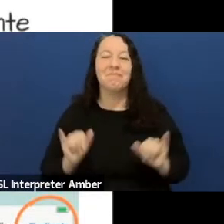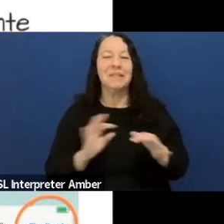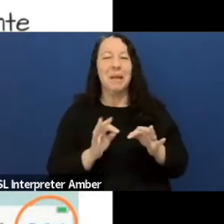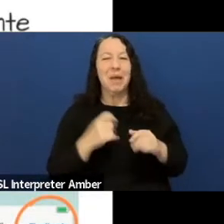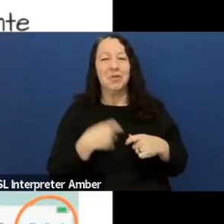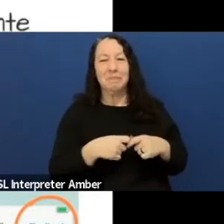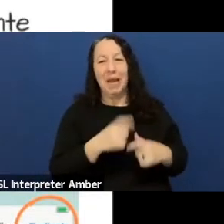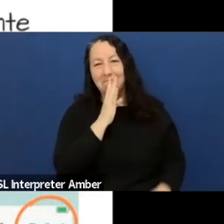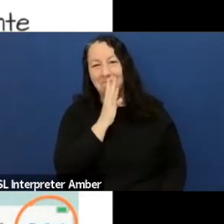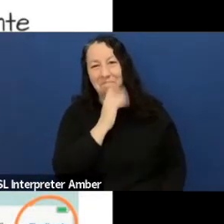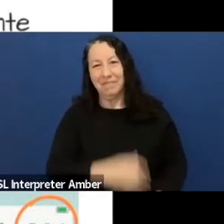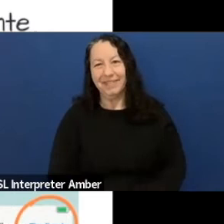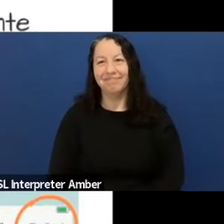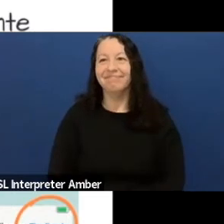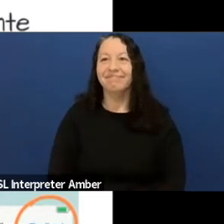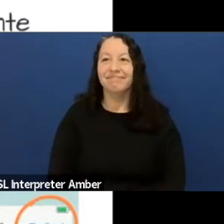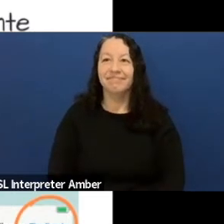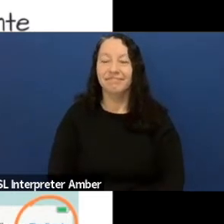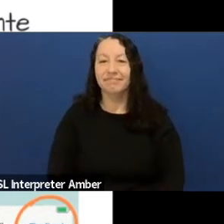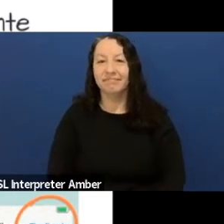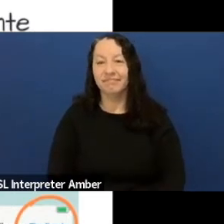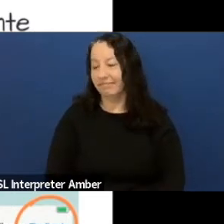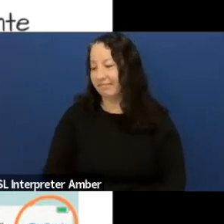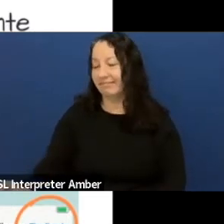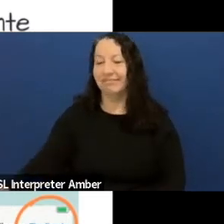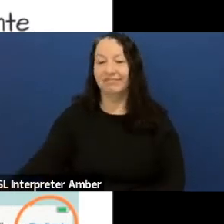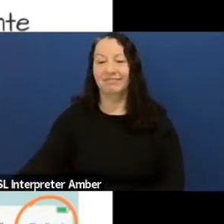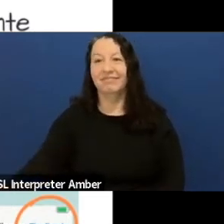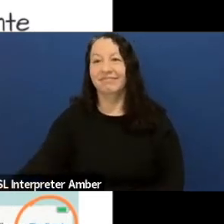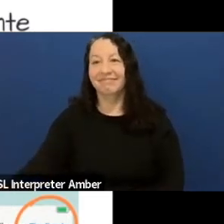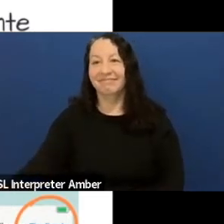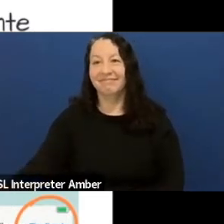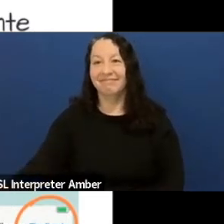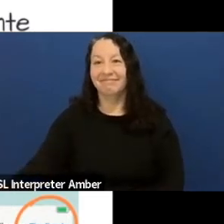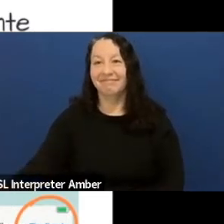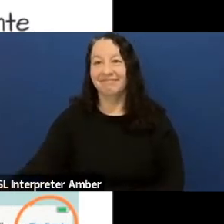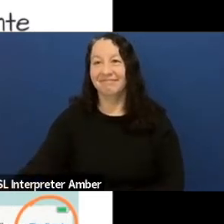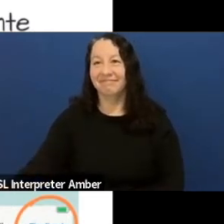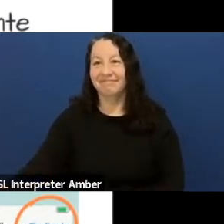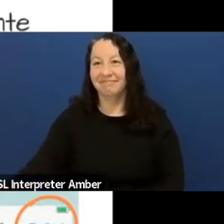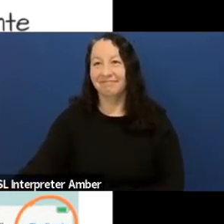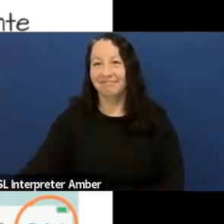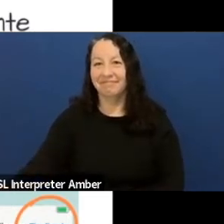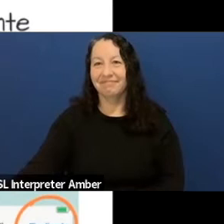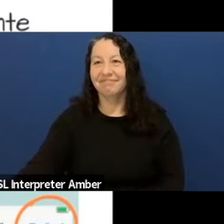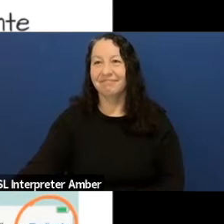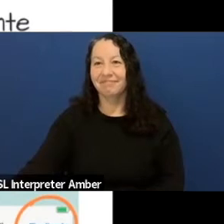Los organizadores del evento de hoy creen en la justicia de lenguaje y esto incluye